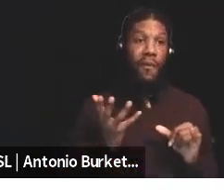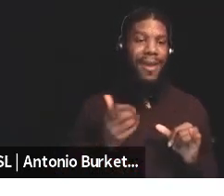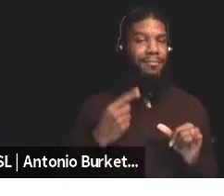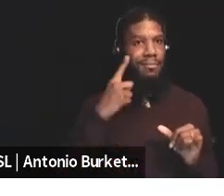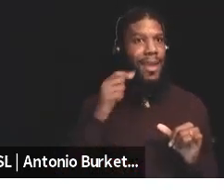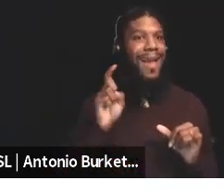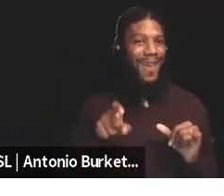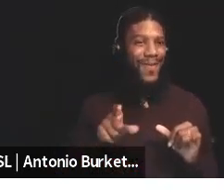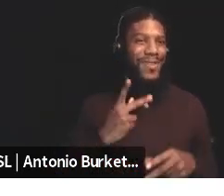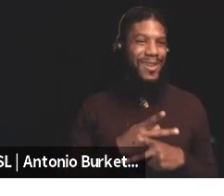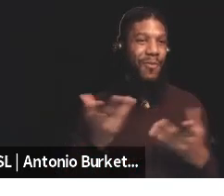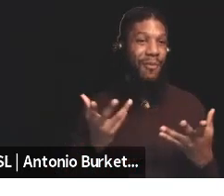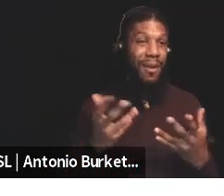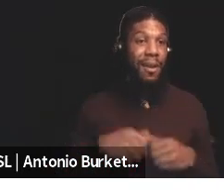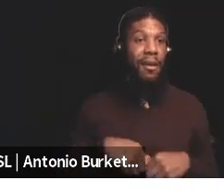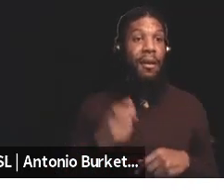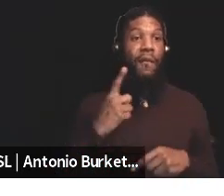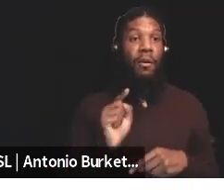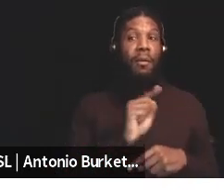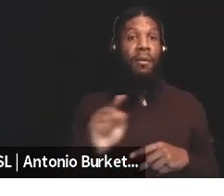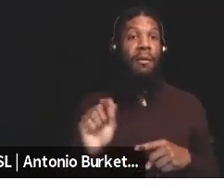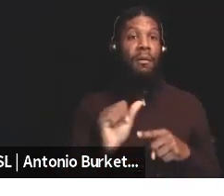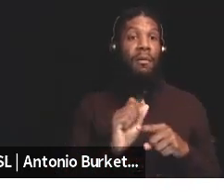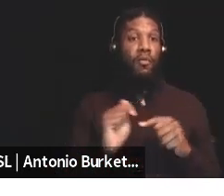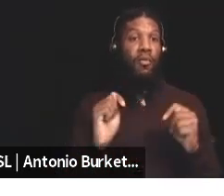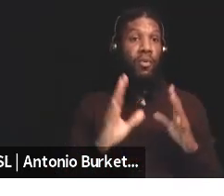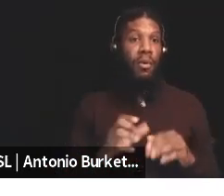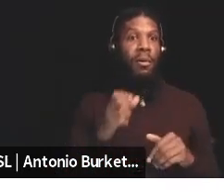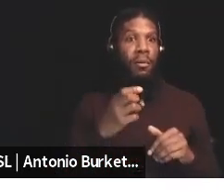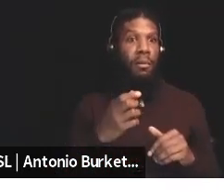is for the tutors that are doing some extra stuff for the writing center beyond tutoring.